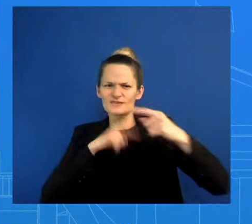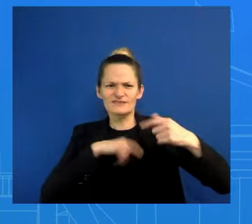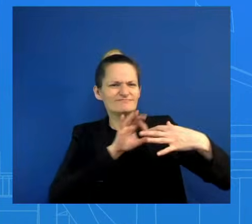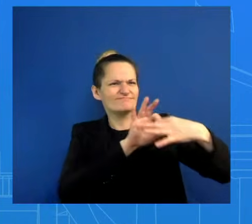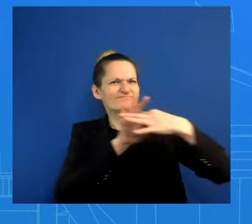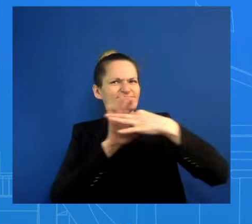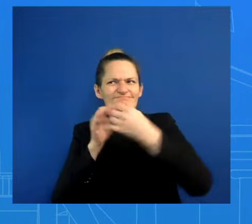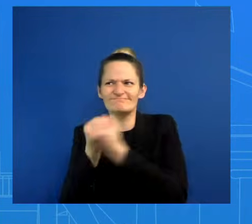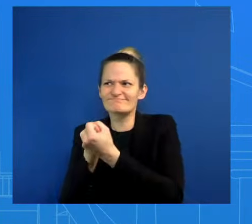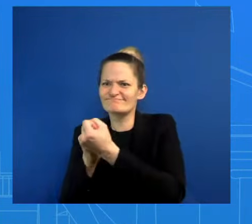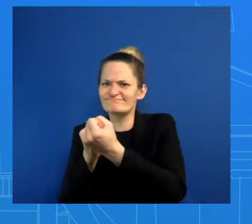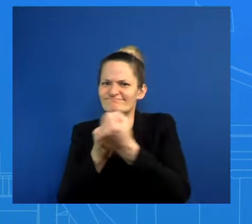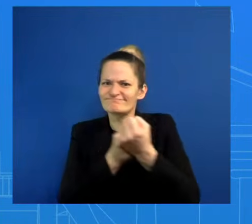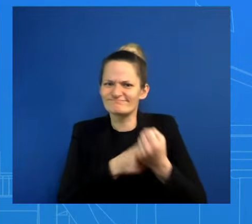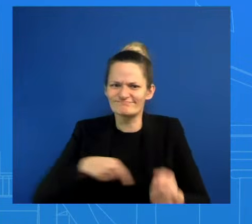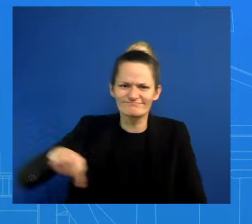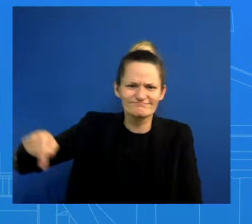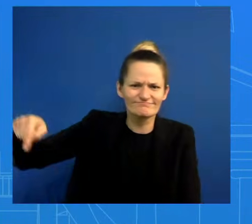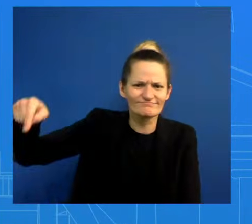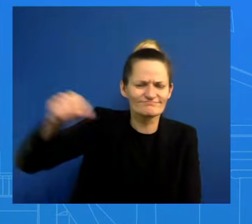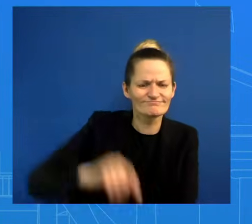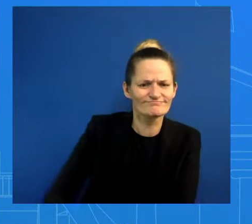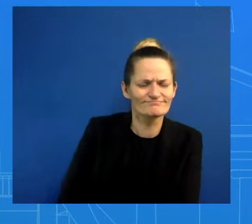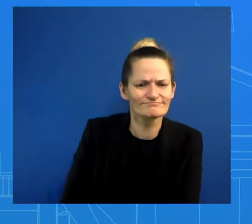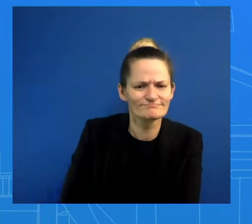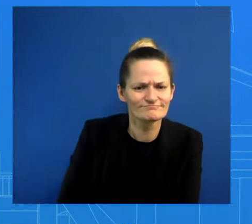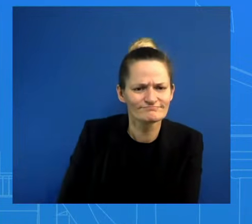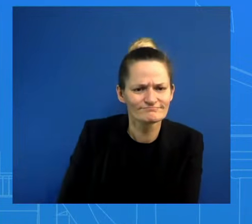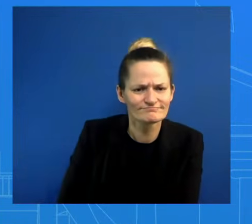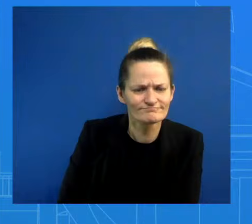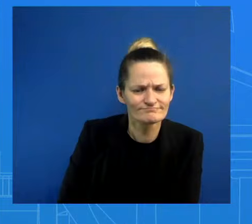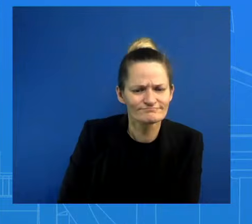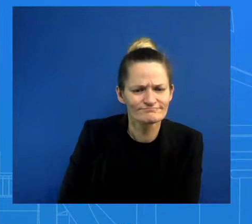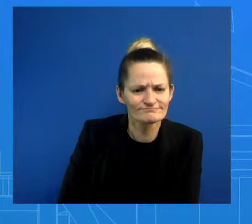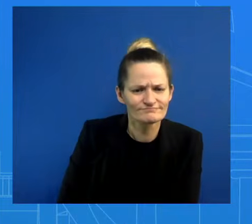And we don't -- and we don't know what will happen. But as we have said, we are focused